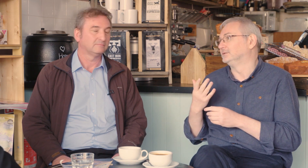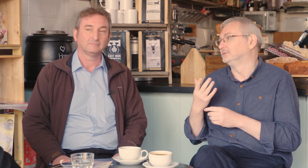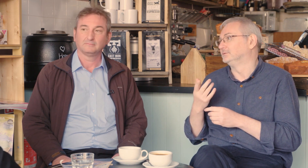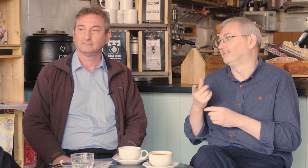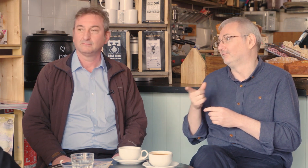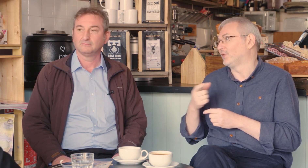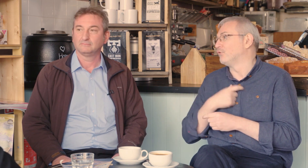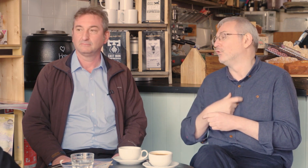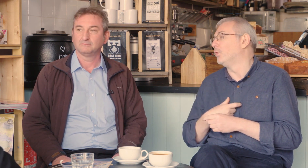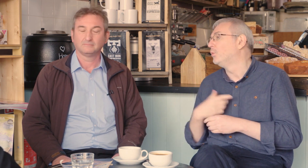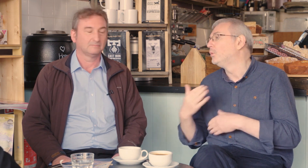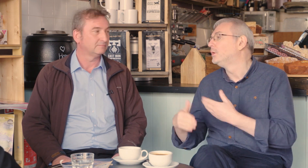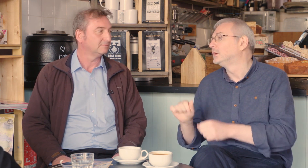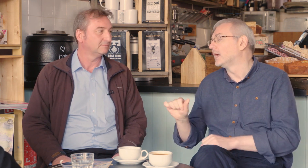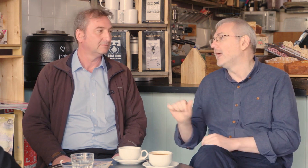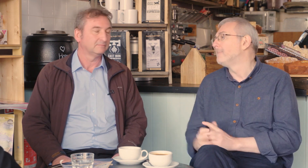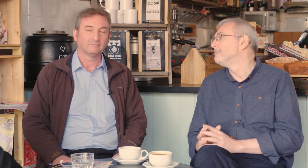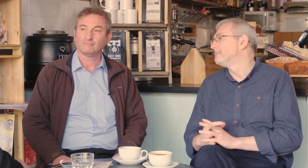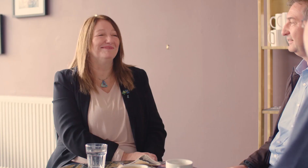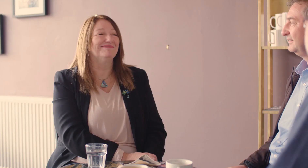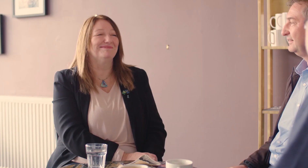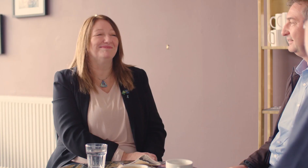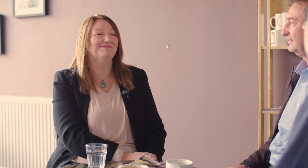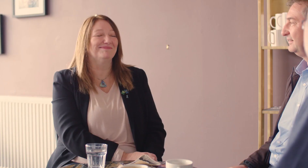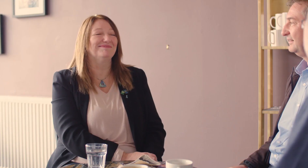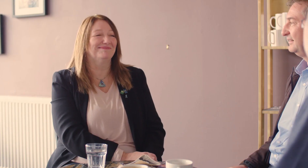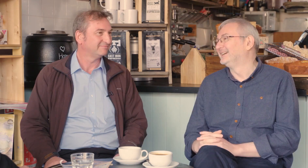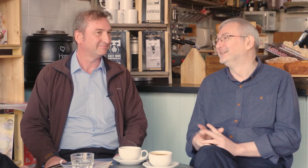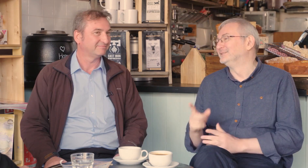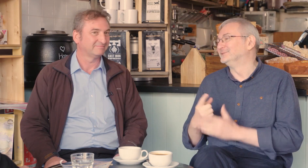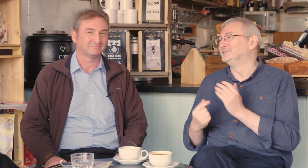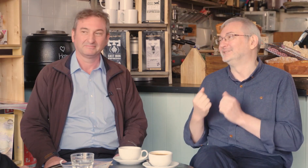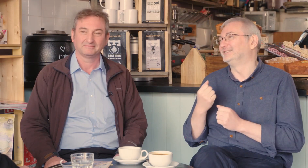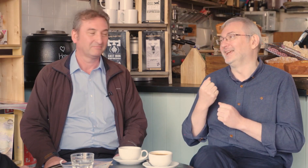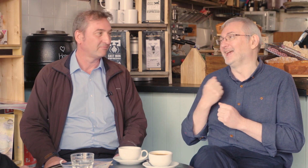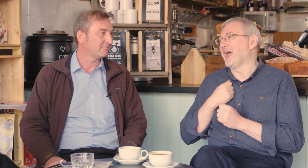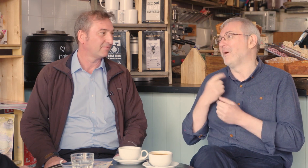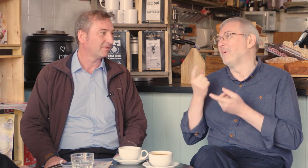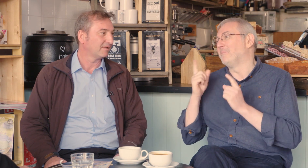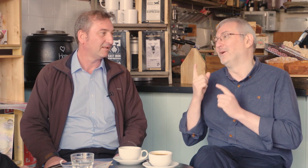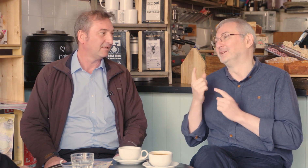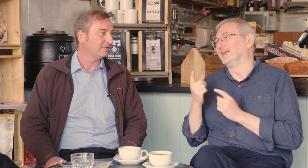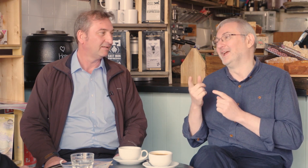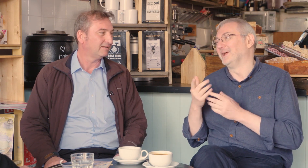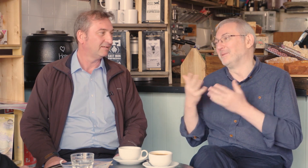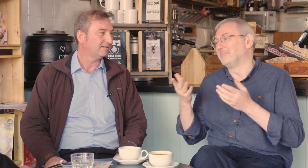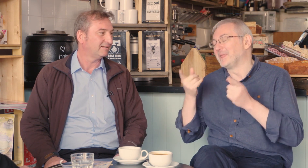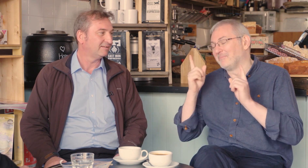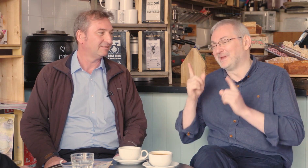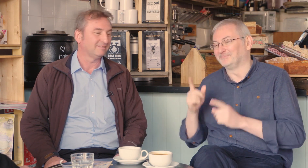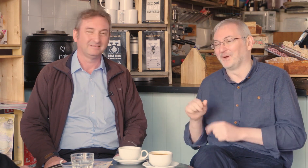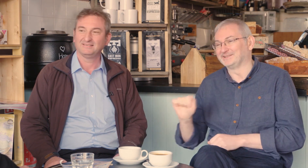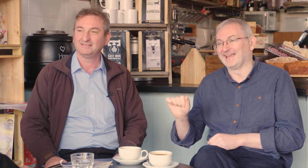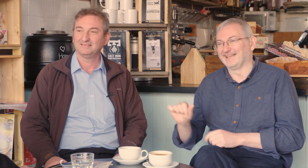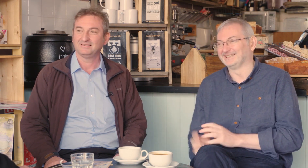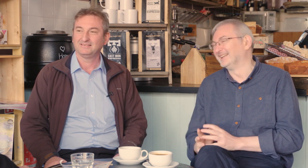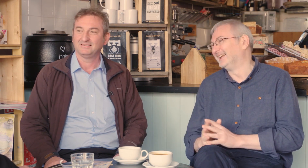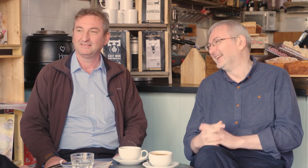Yes. And now you're not only our boss, you're the big boss!